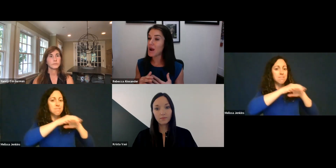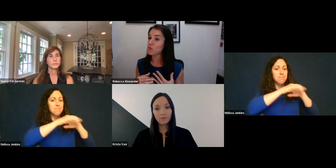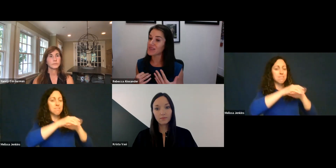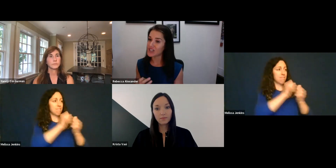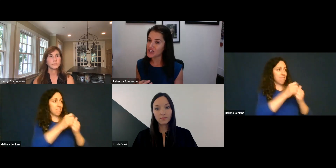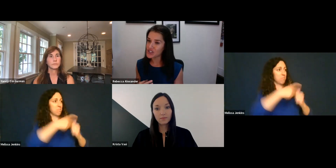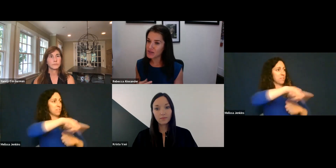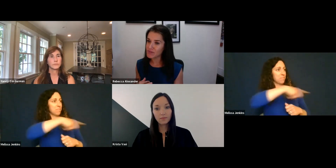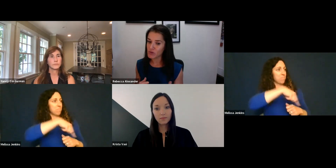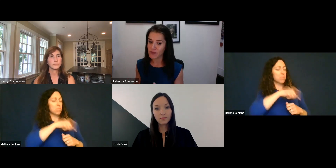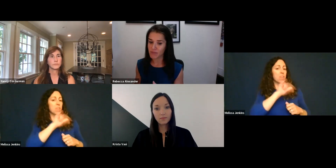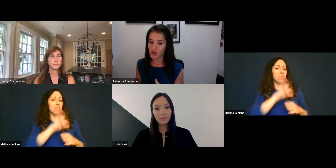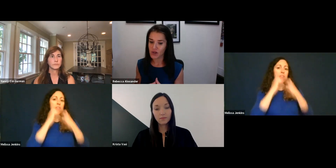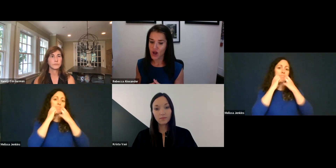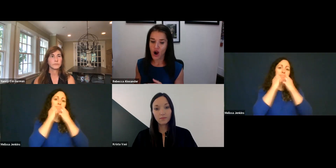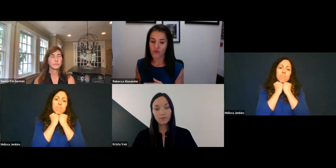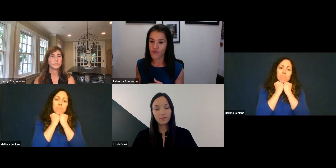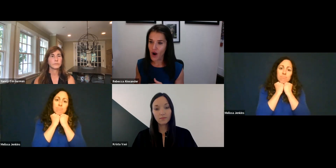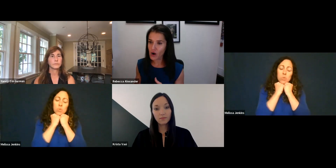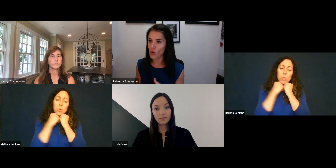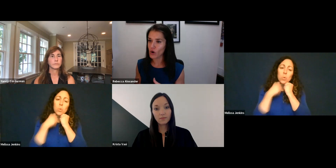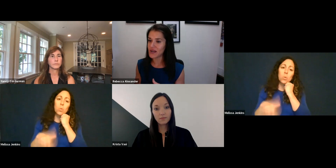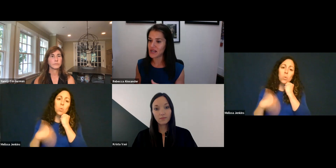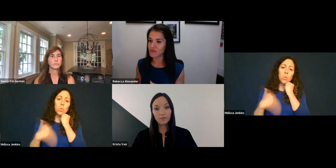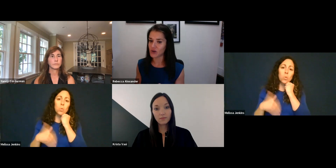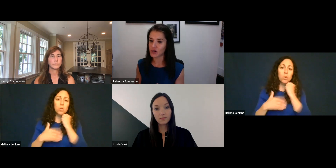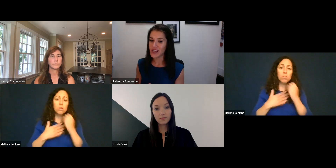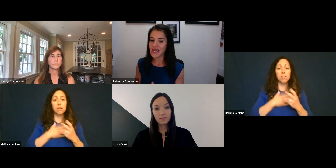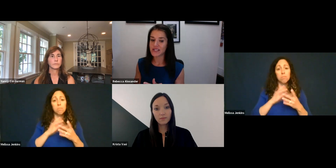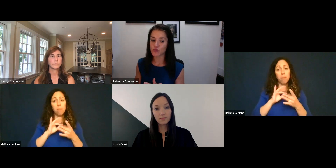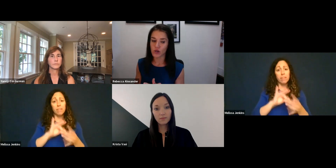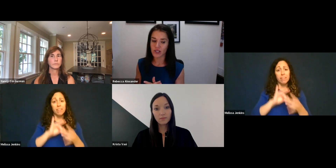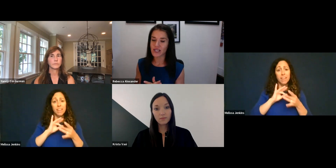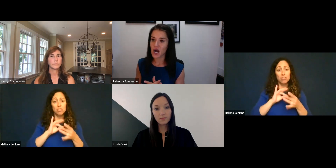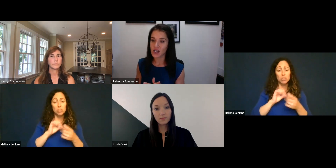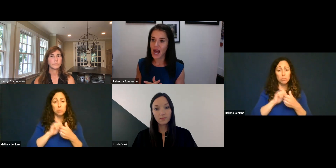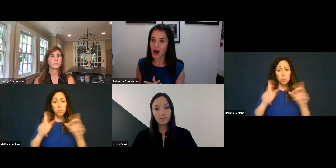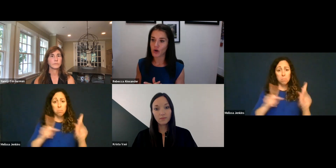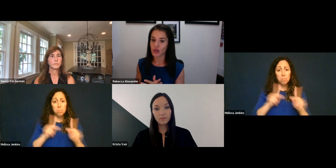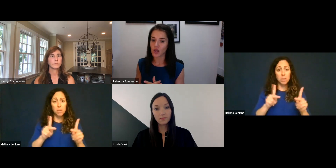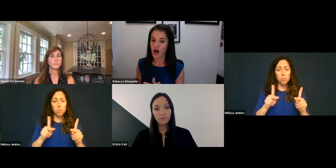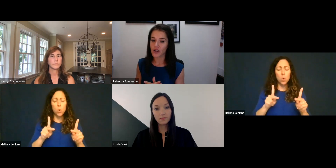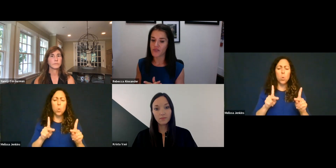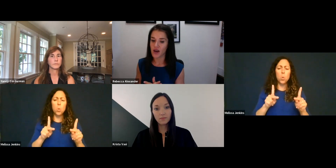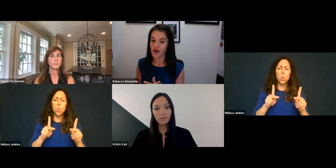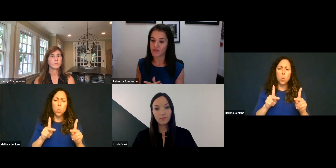My relationships with people are far more meaningful. It's really cut out a lot of the,